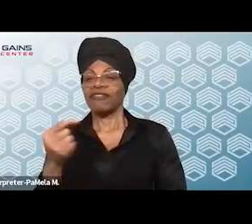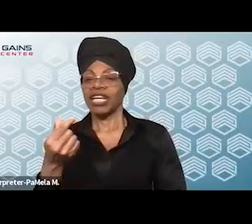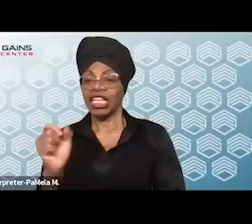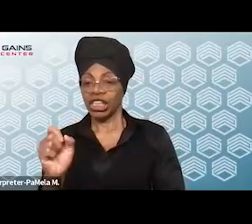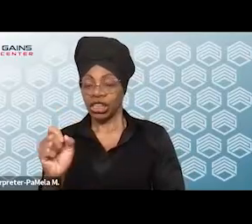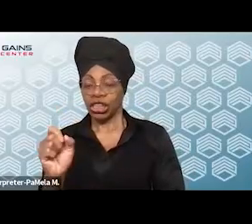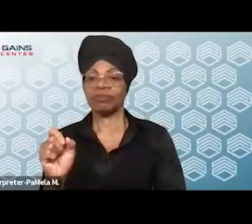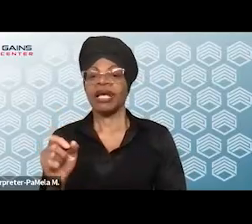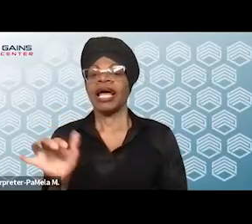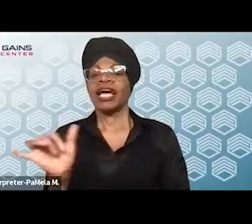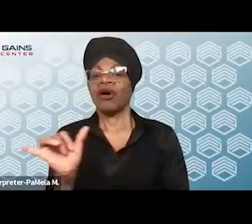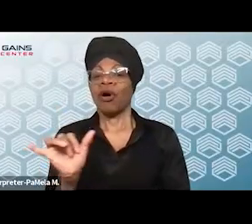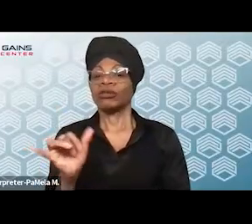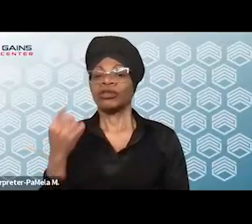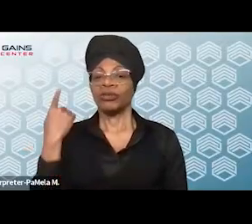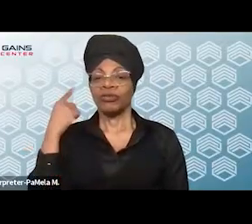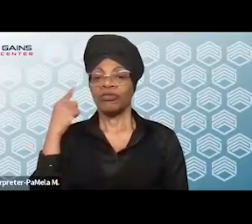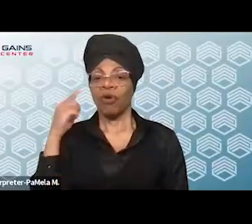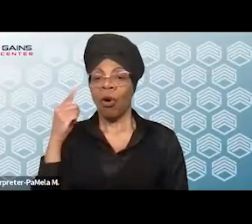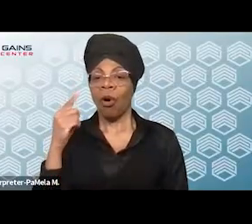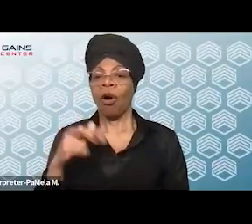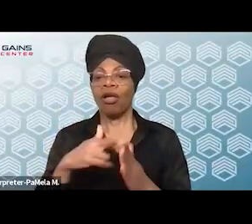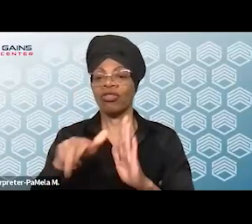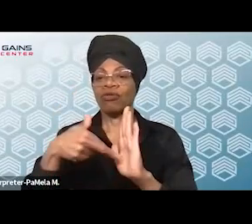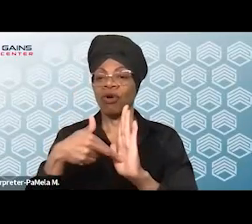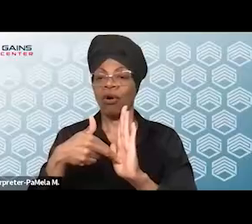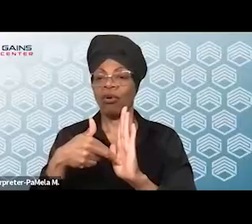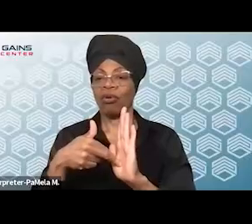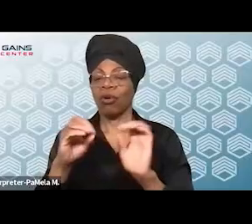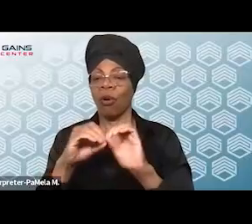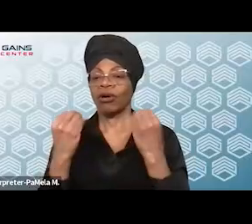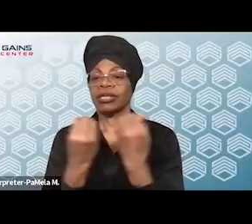And then in terms of the role or organization people are joining from,